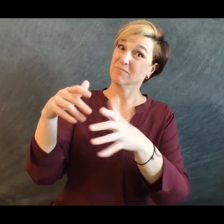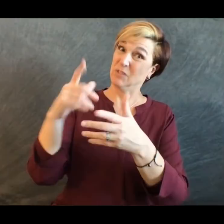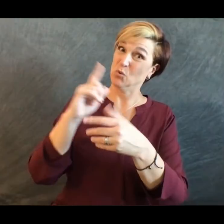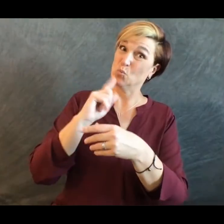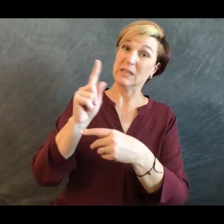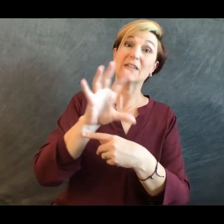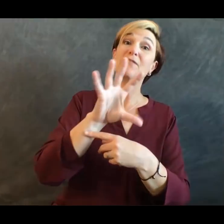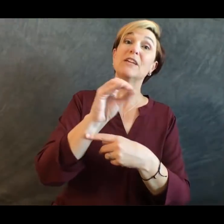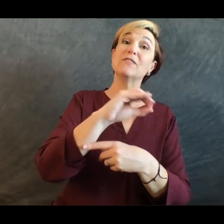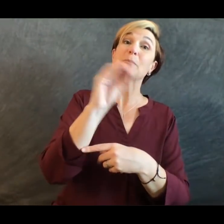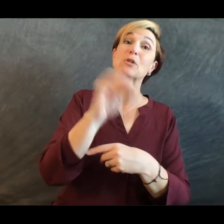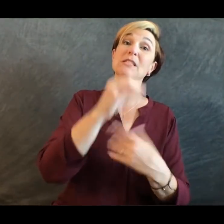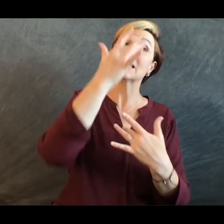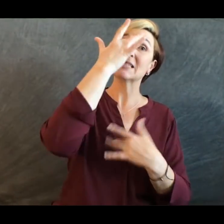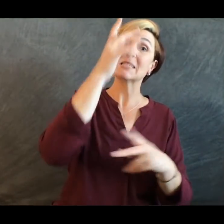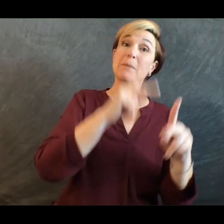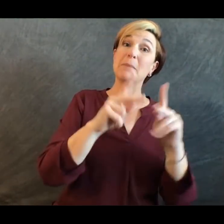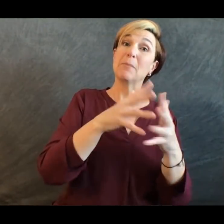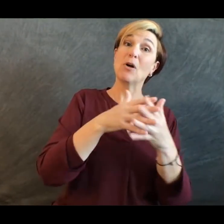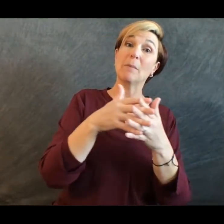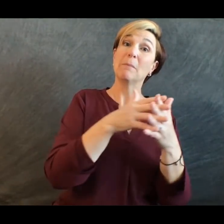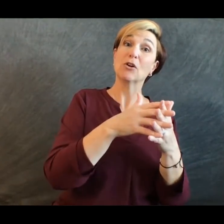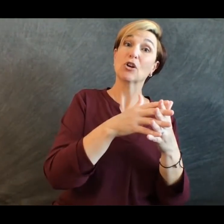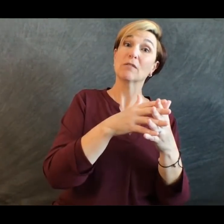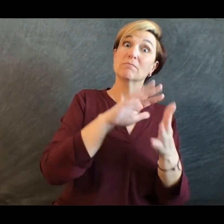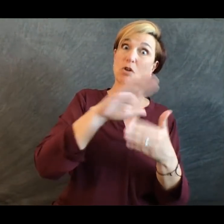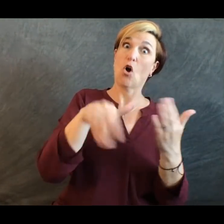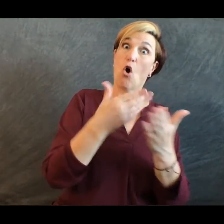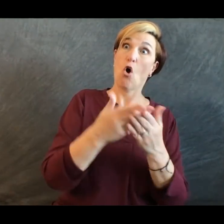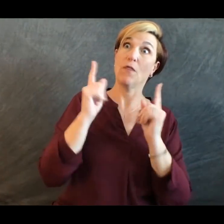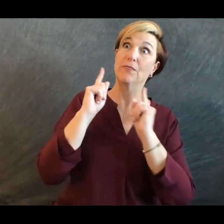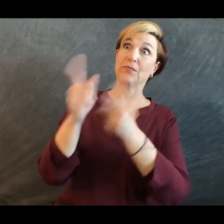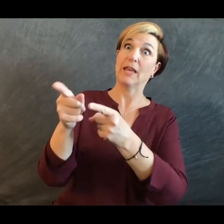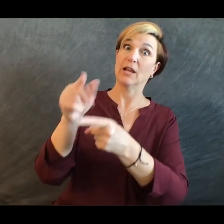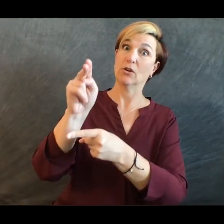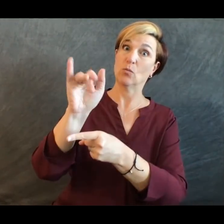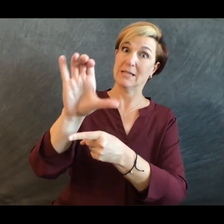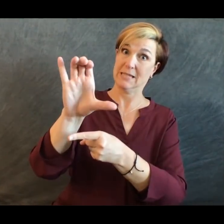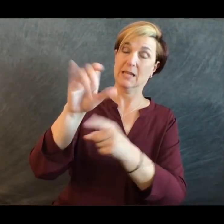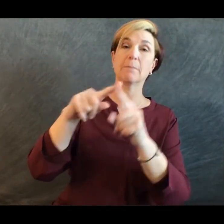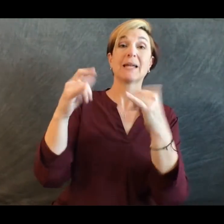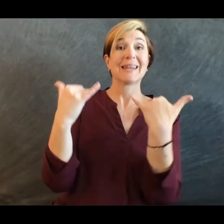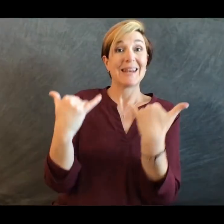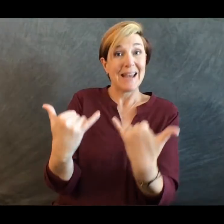of our new cases that is dramatically changed because of the impact of what